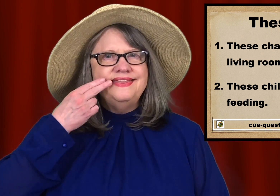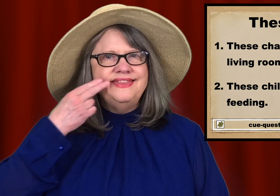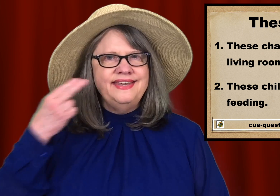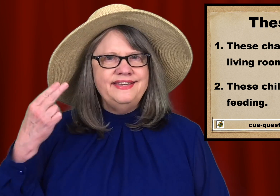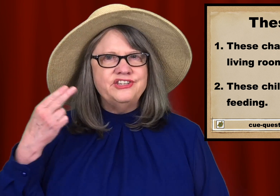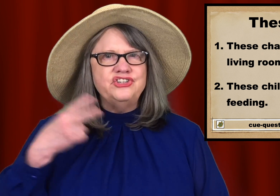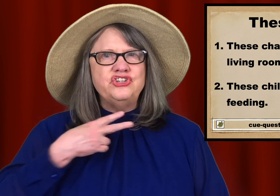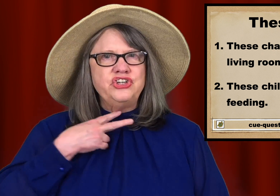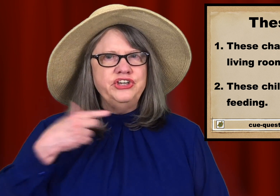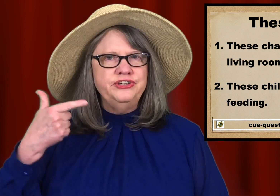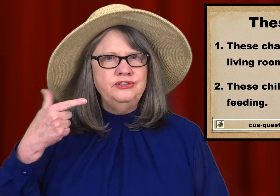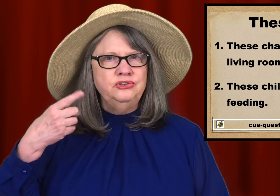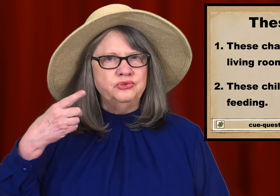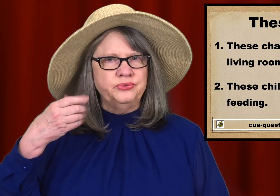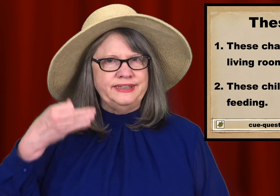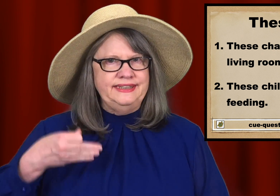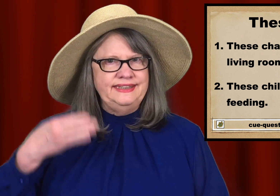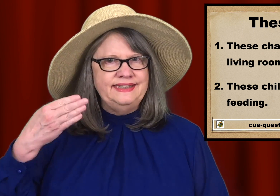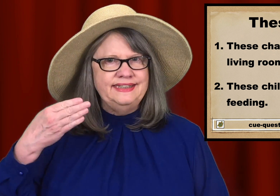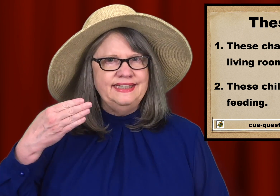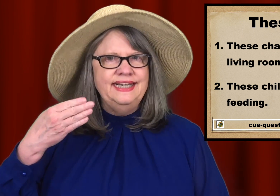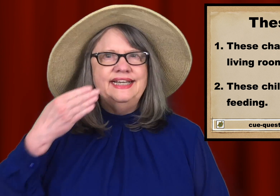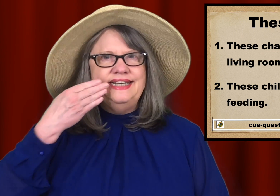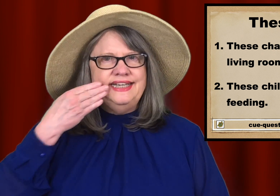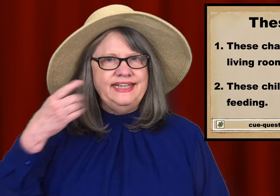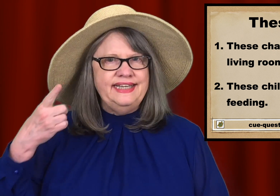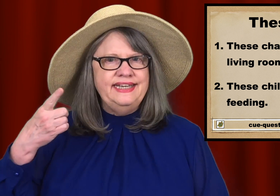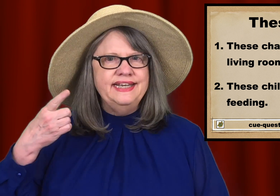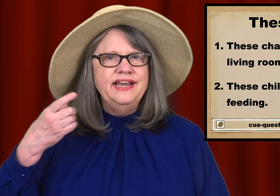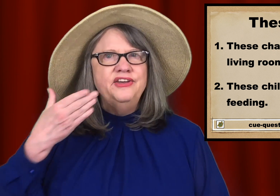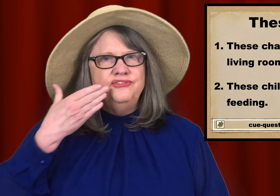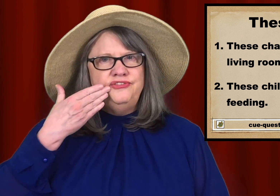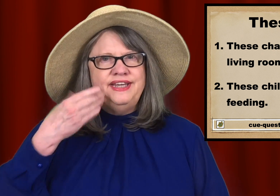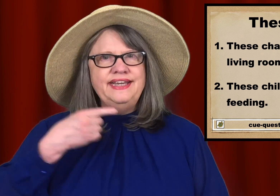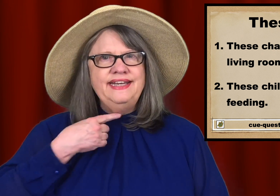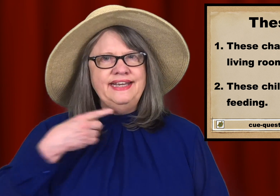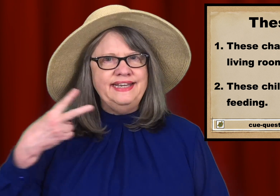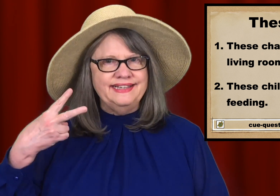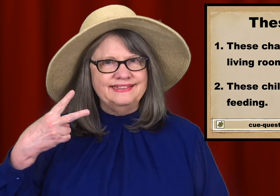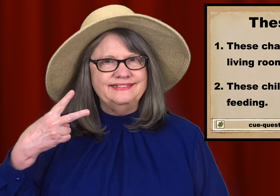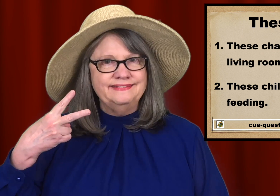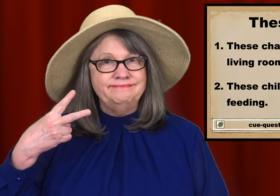These children need feeding.